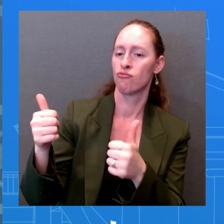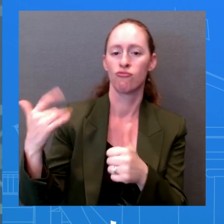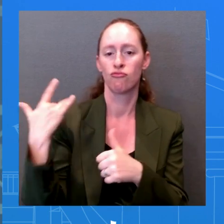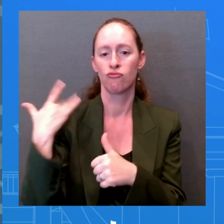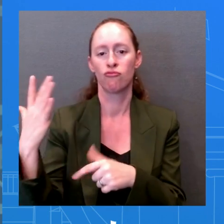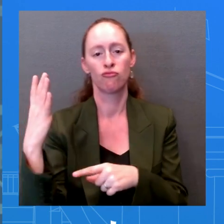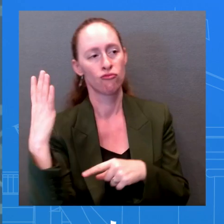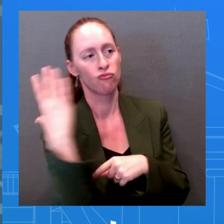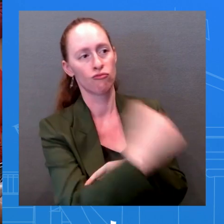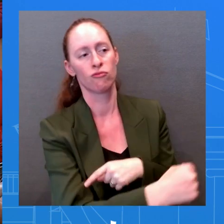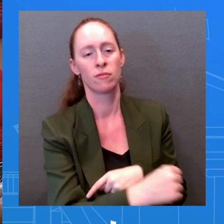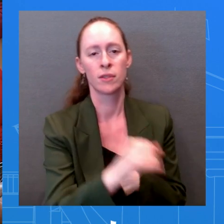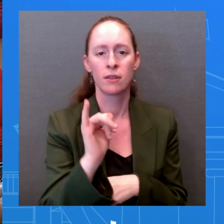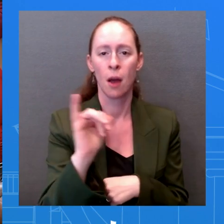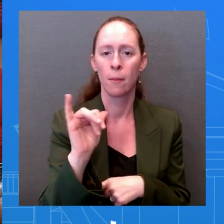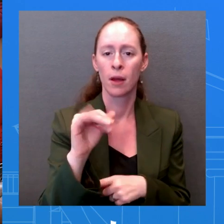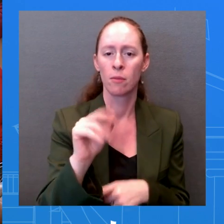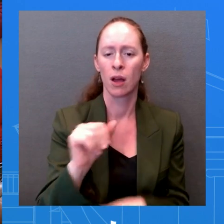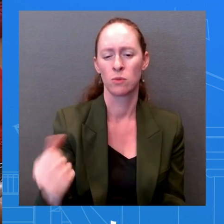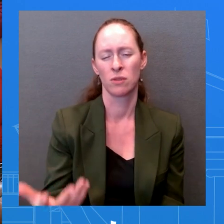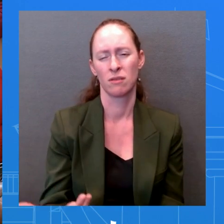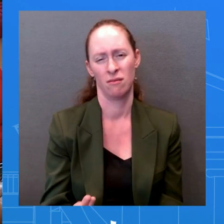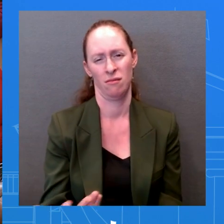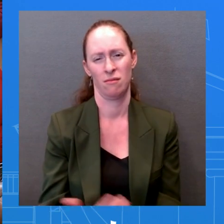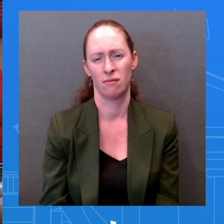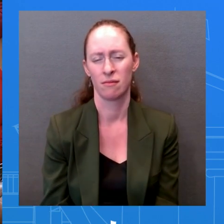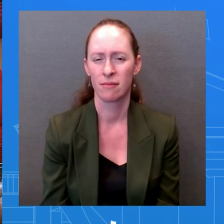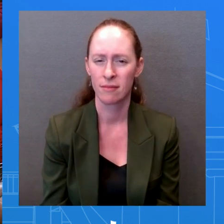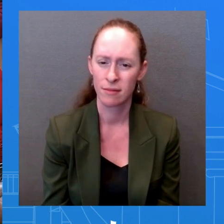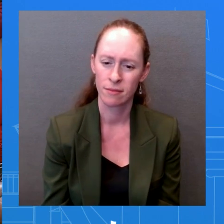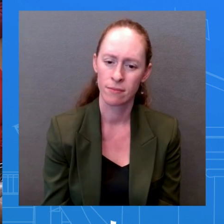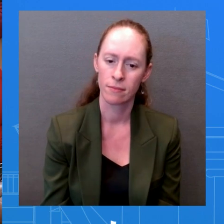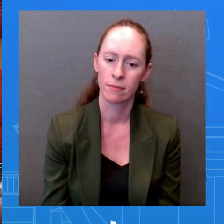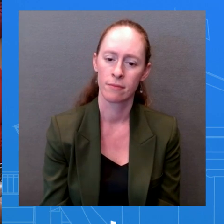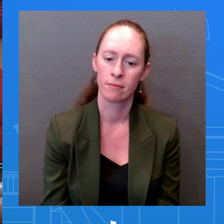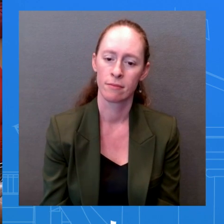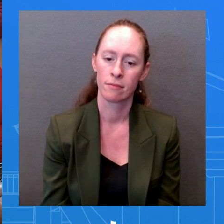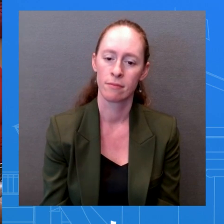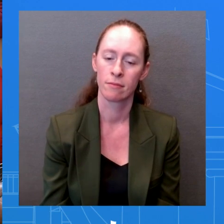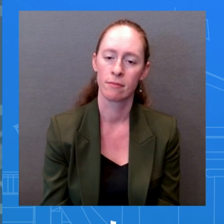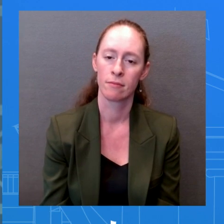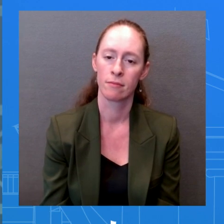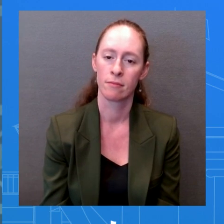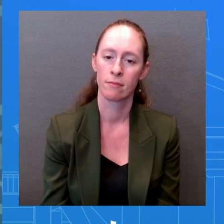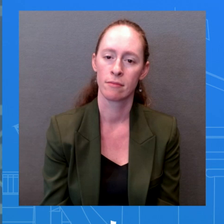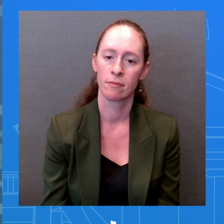The Press: So you can highlight it, but there really aren't any political levers to prevent it at this time? Ms. Jean-Pierre: Again, it's a political stunt